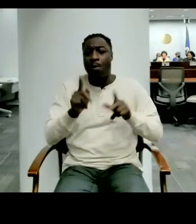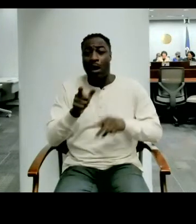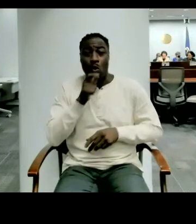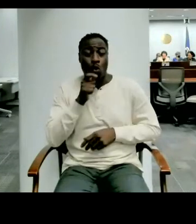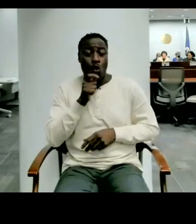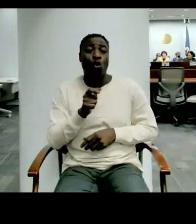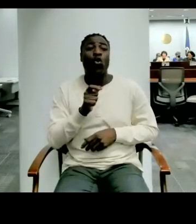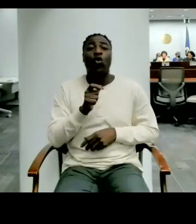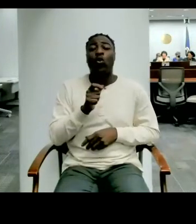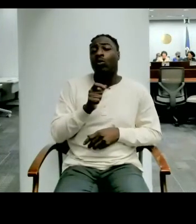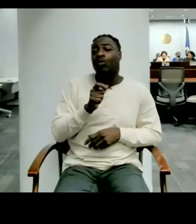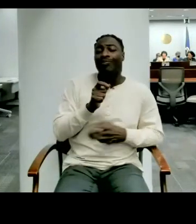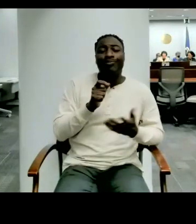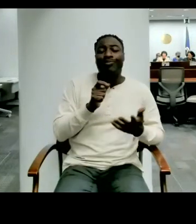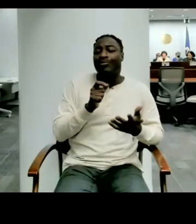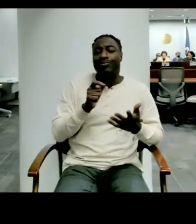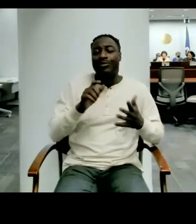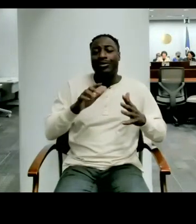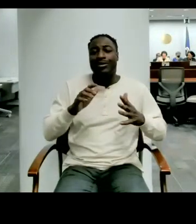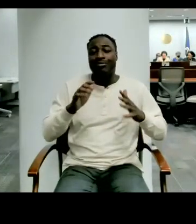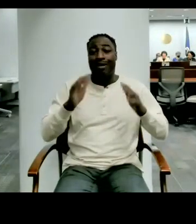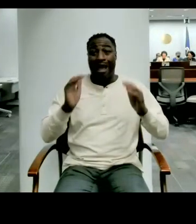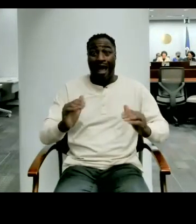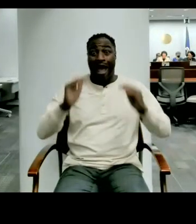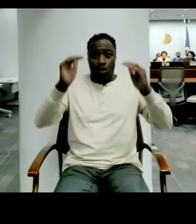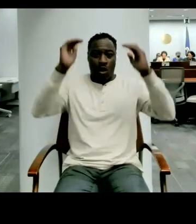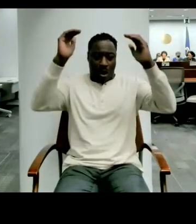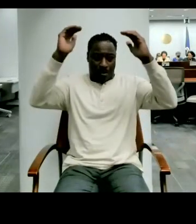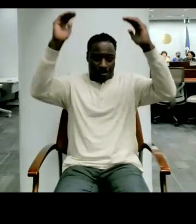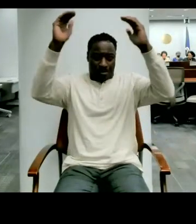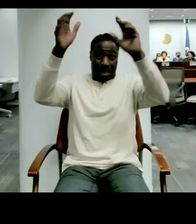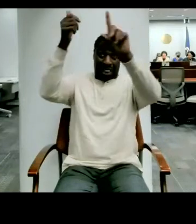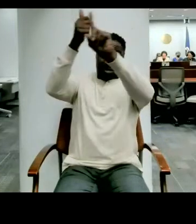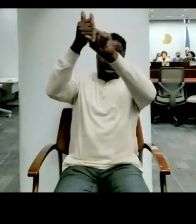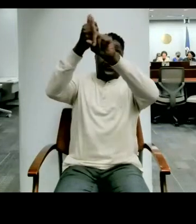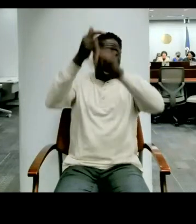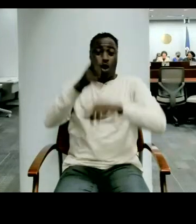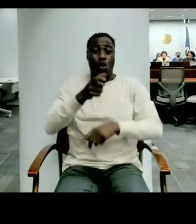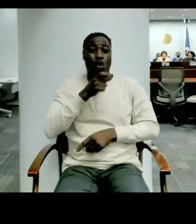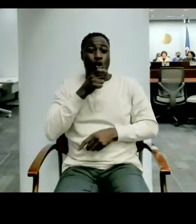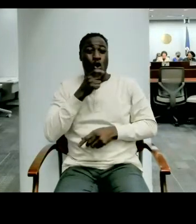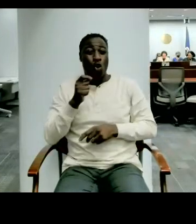sort of referral agent. Someone higher up in the staffing agency who was doing that, that's also